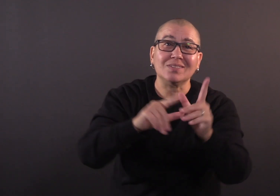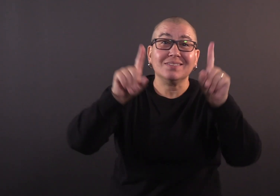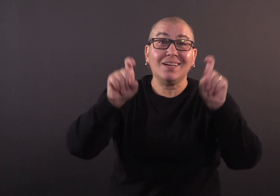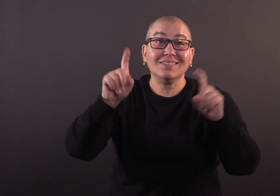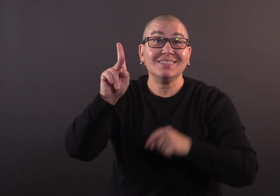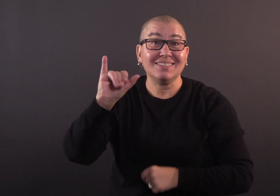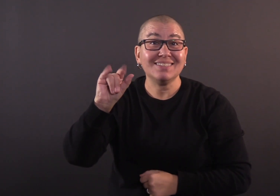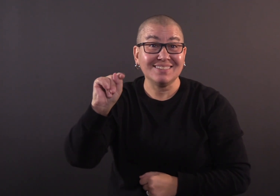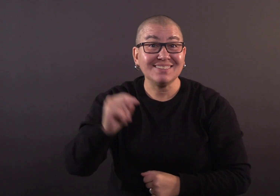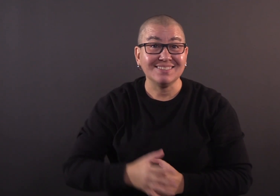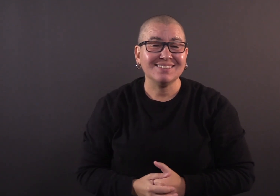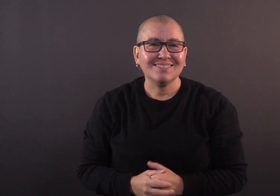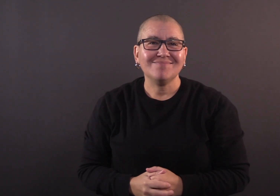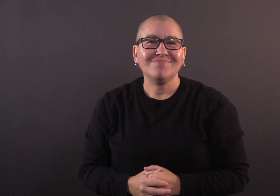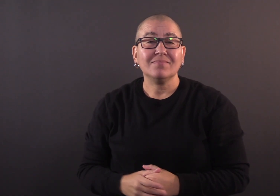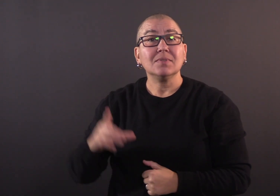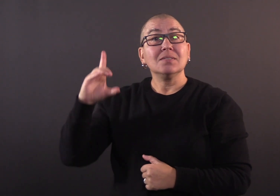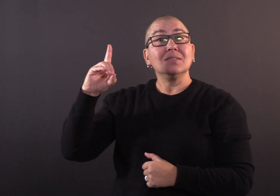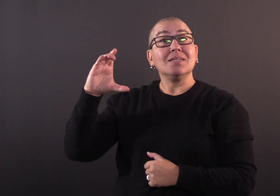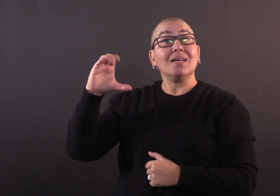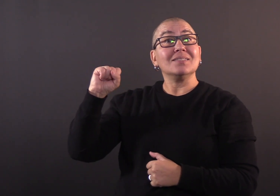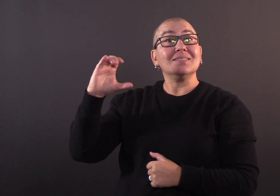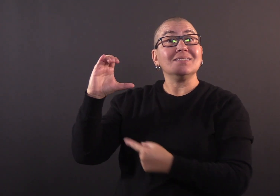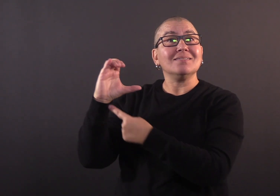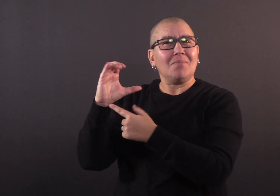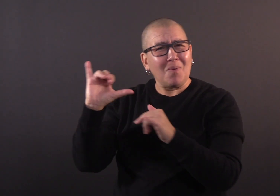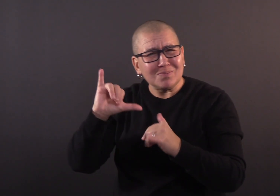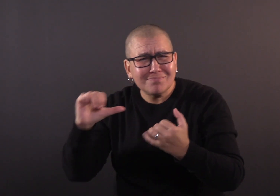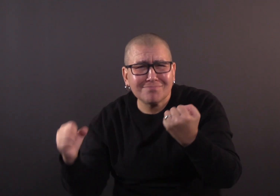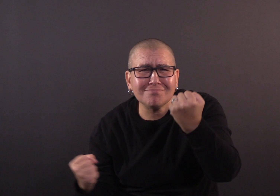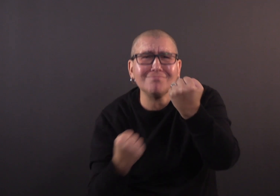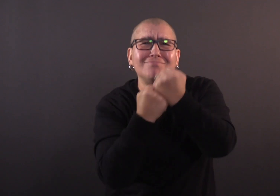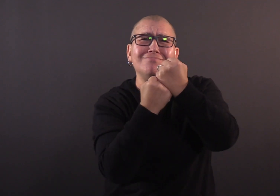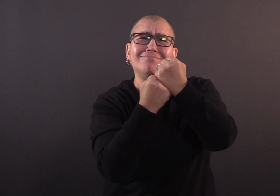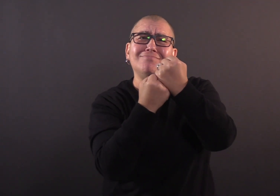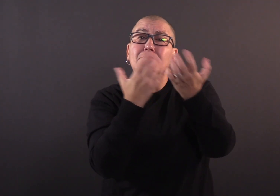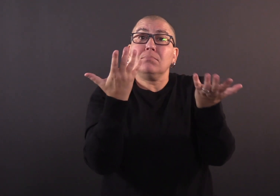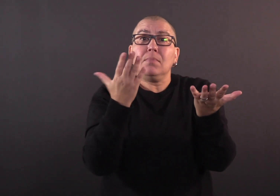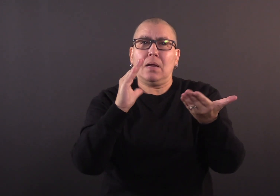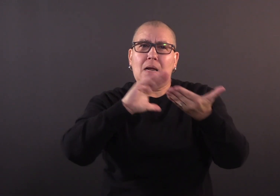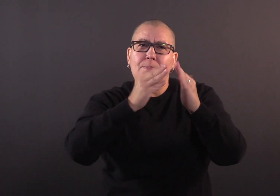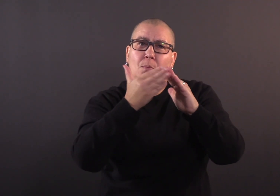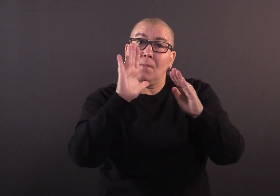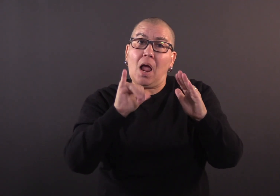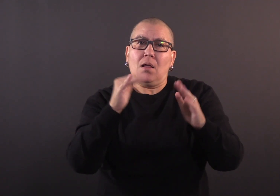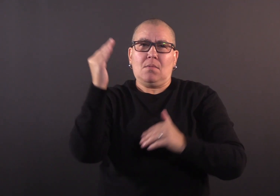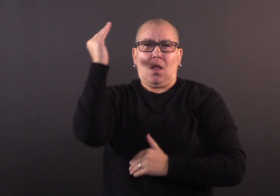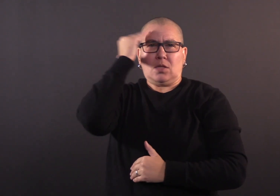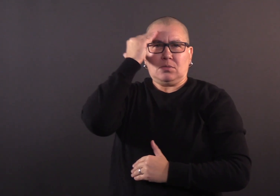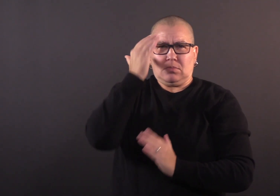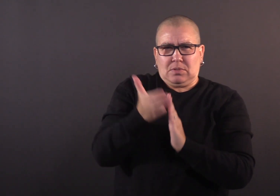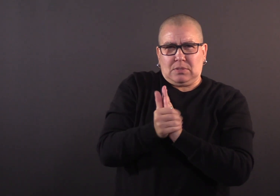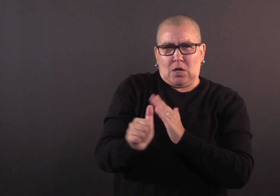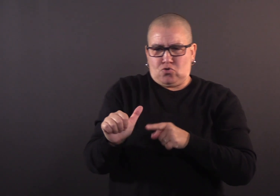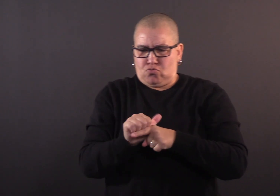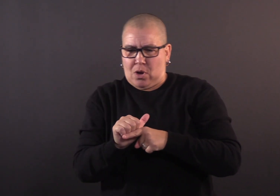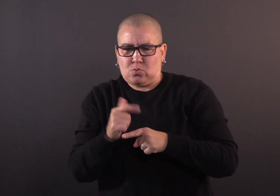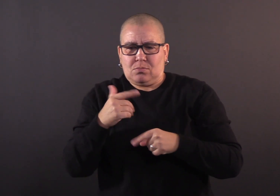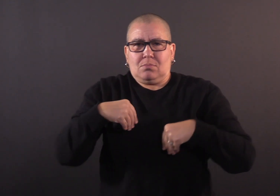distribute 2,000 testing kits. DCSC also supported the community by providing knowledge and skills